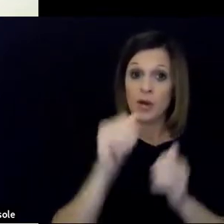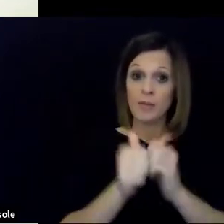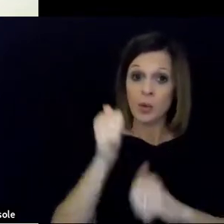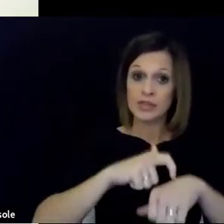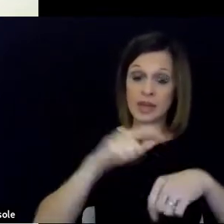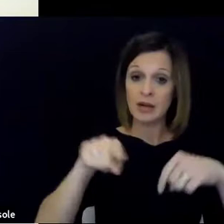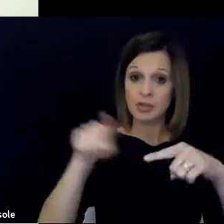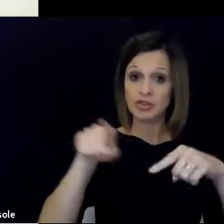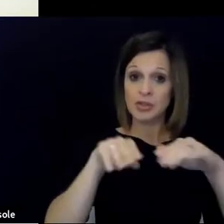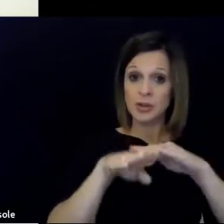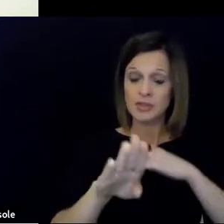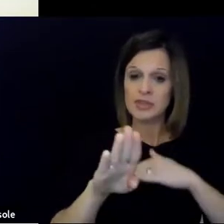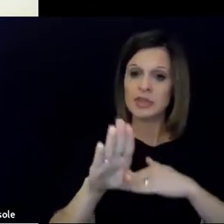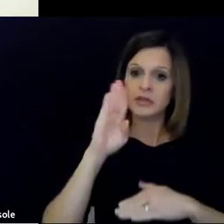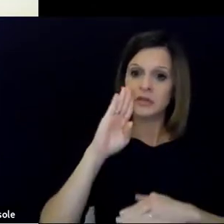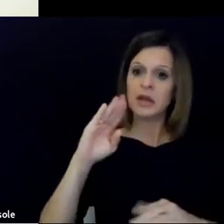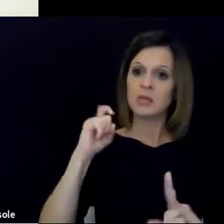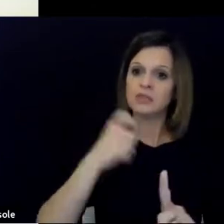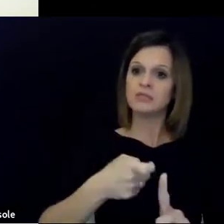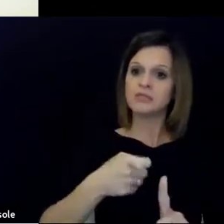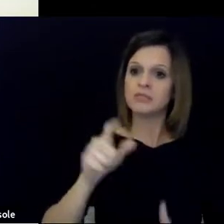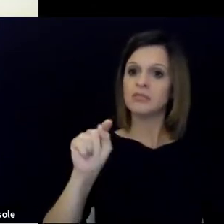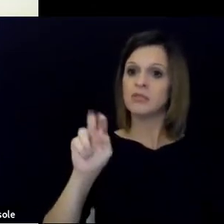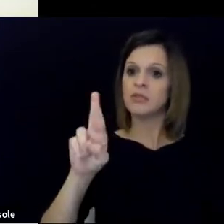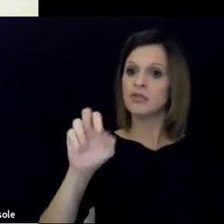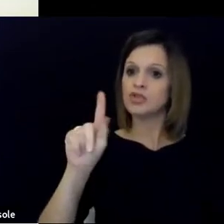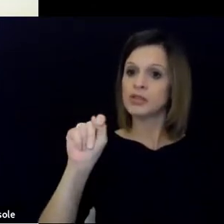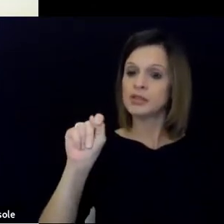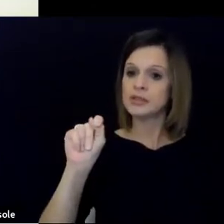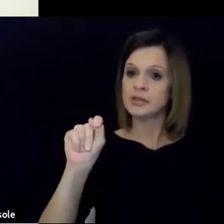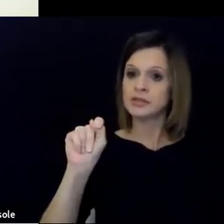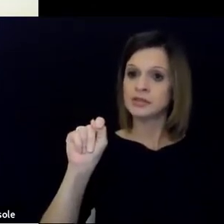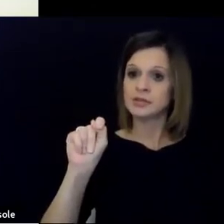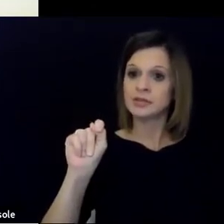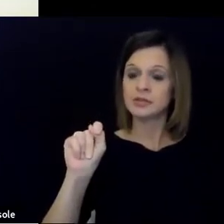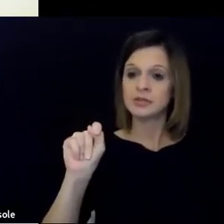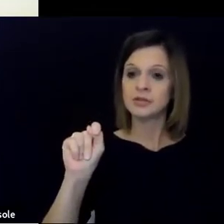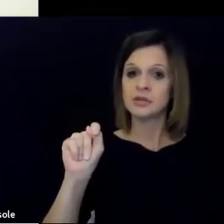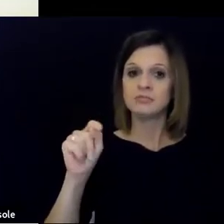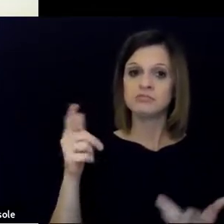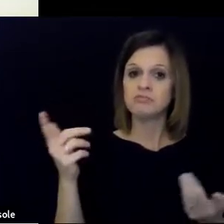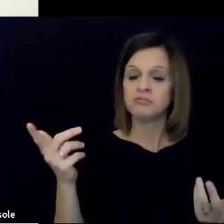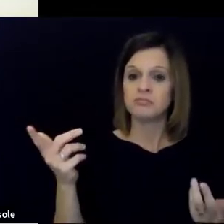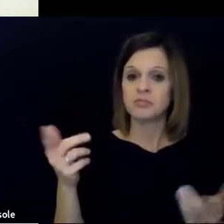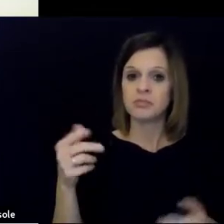I will give her a dog biscuit as a treat. She didn't choose this behavior.